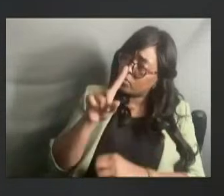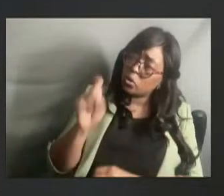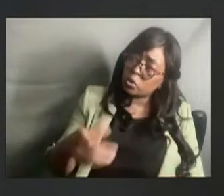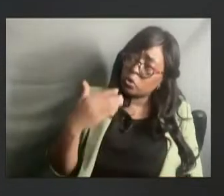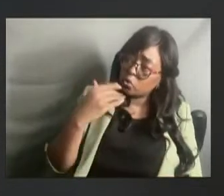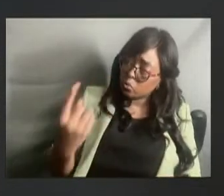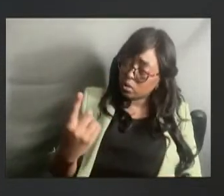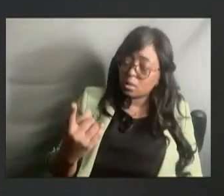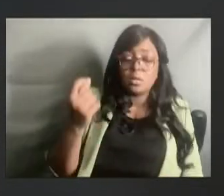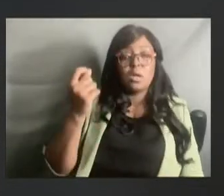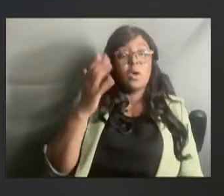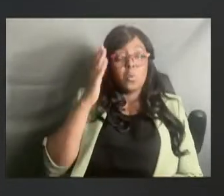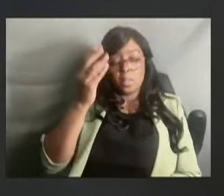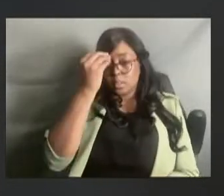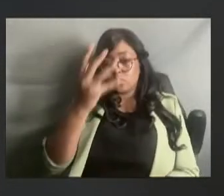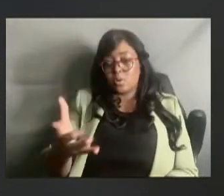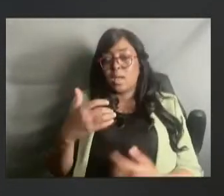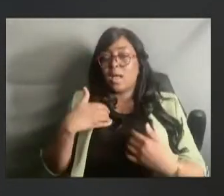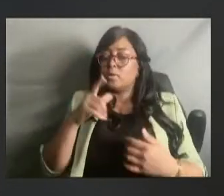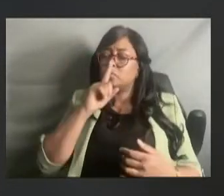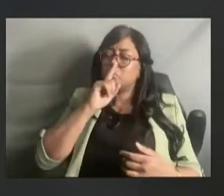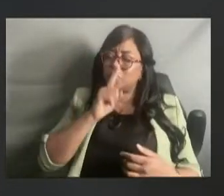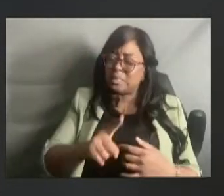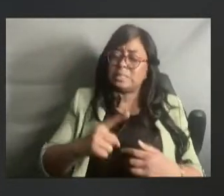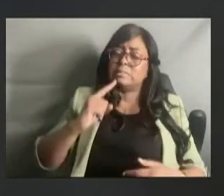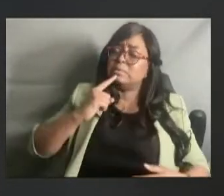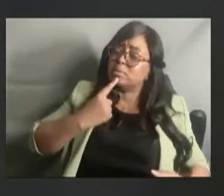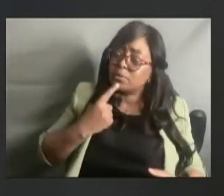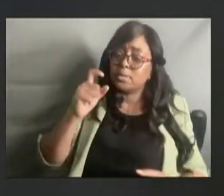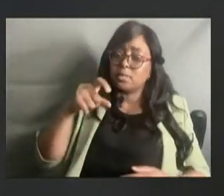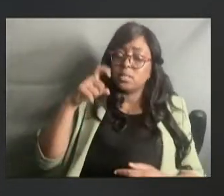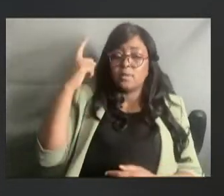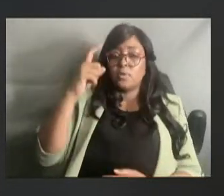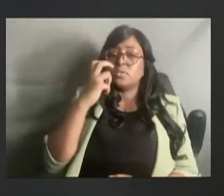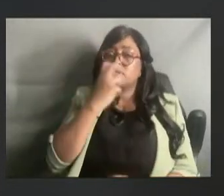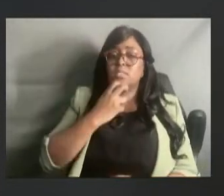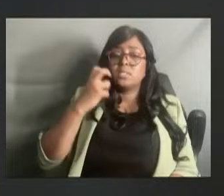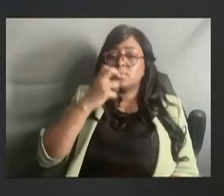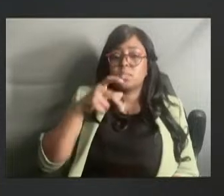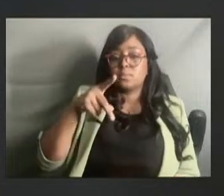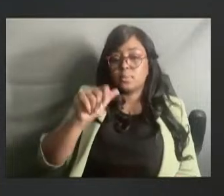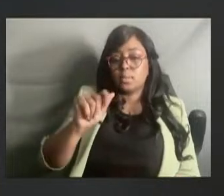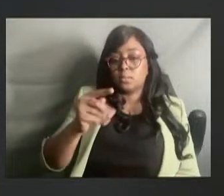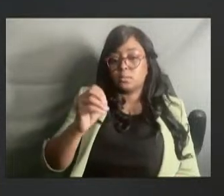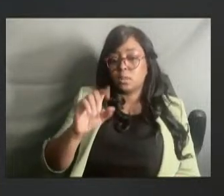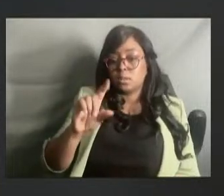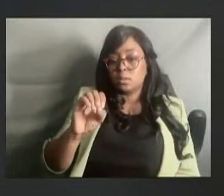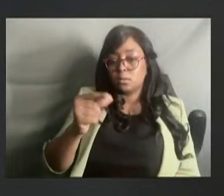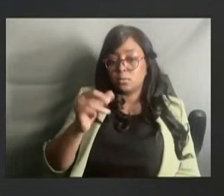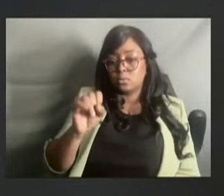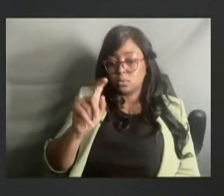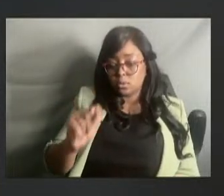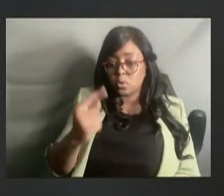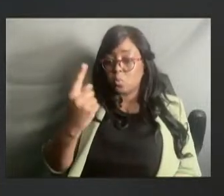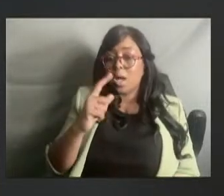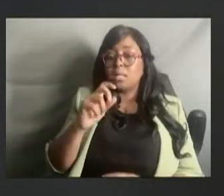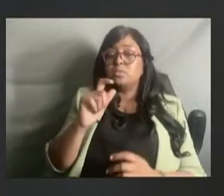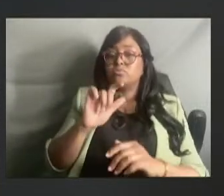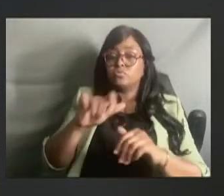What a tough question and a good one. I will say this we have a drastic need for speech